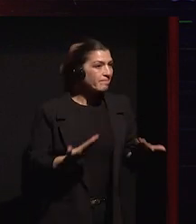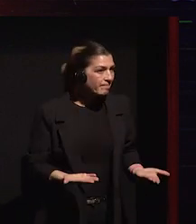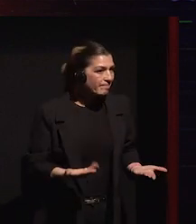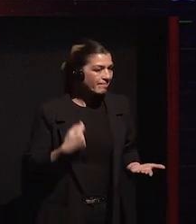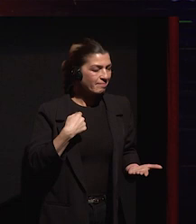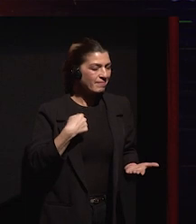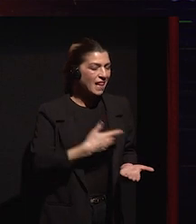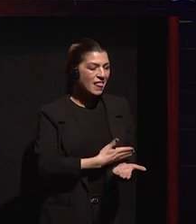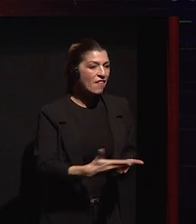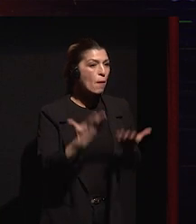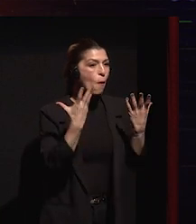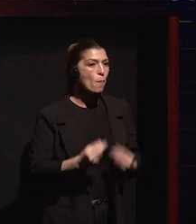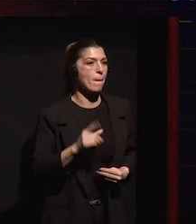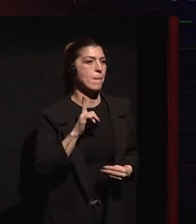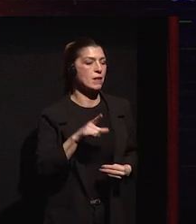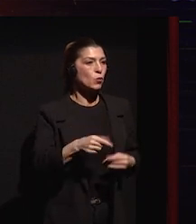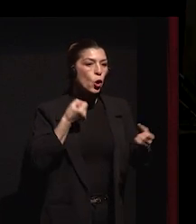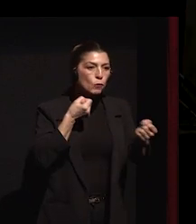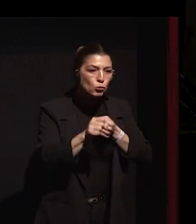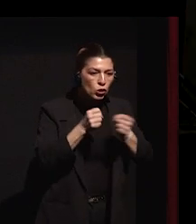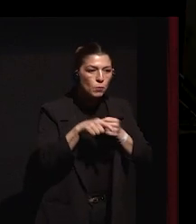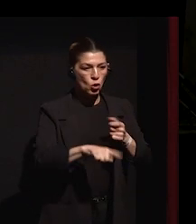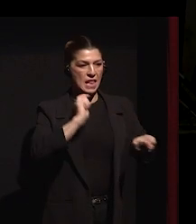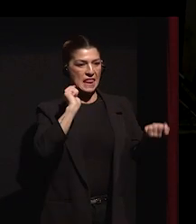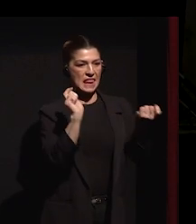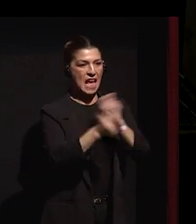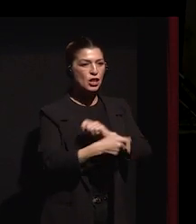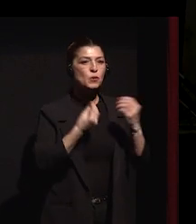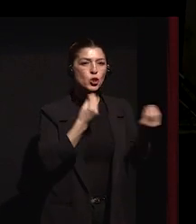the change, the conversation. So that's why I started WOW.